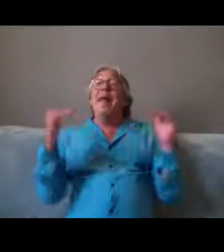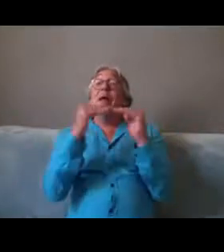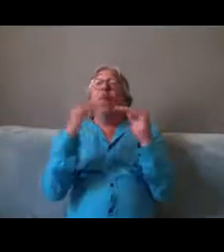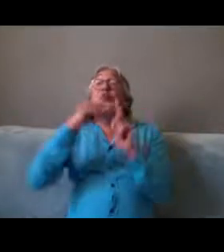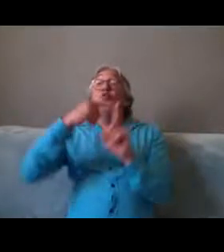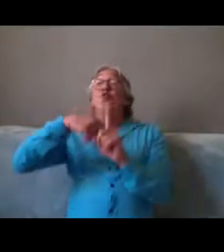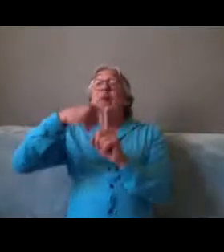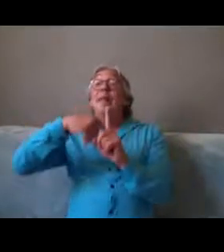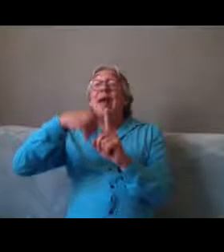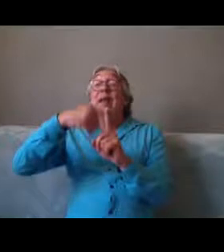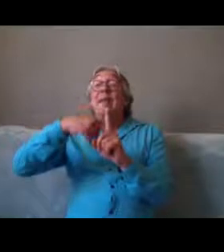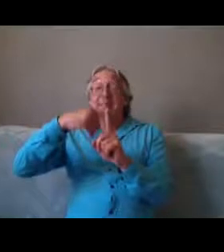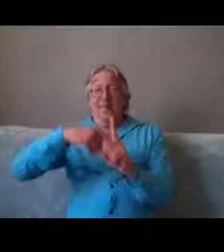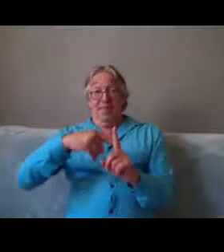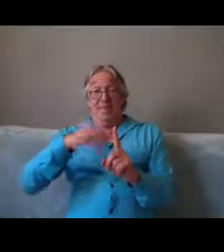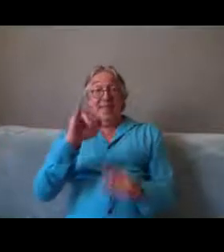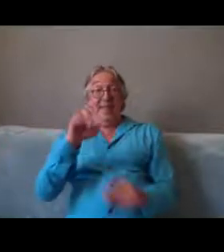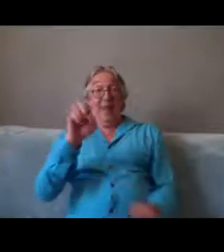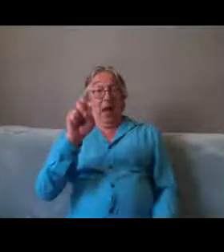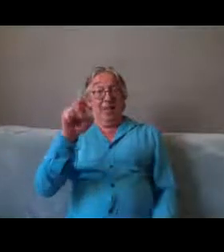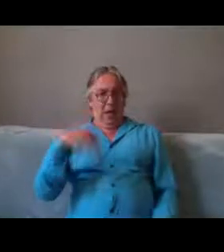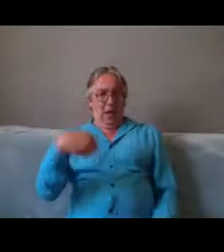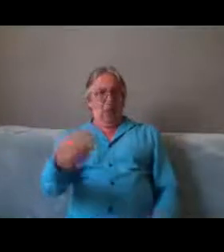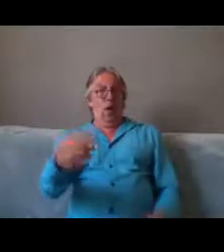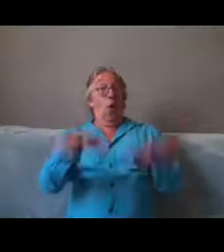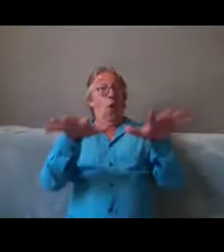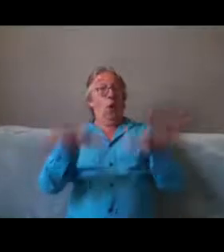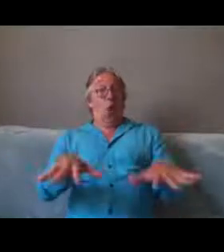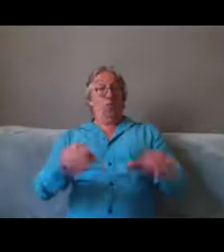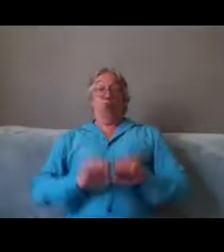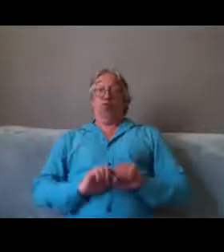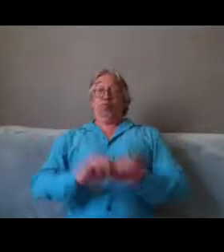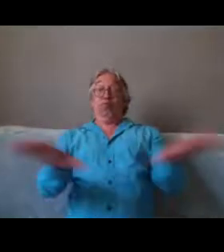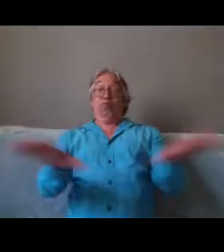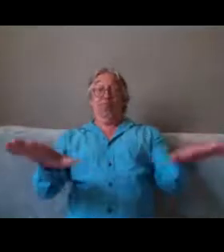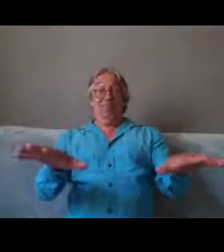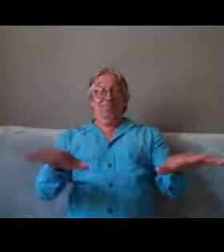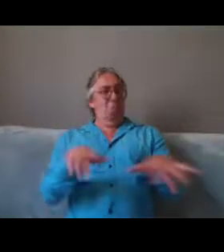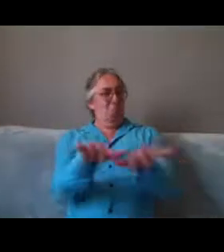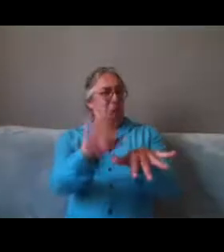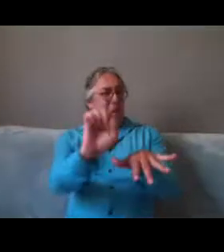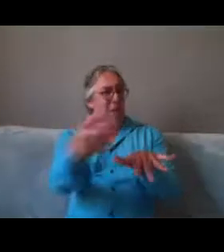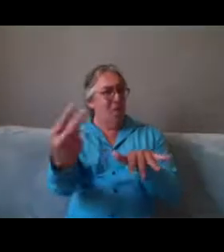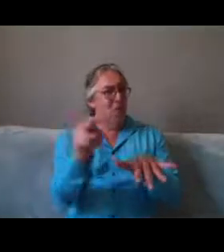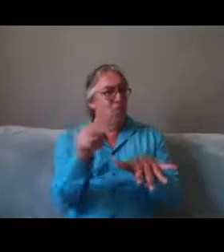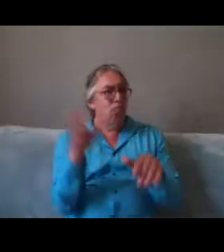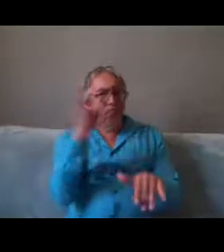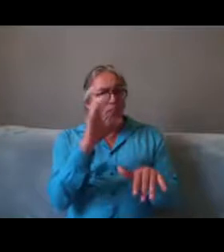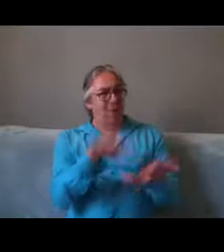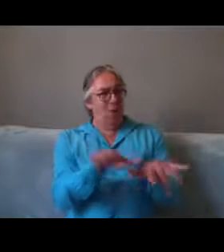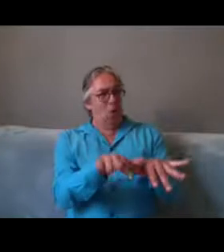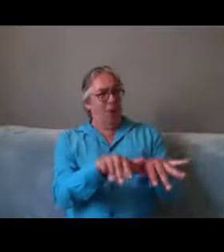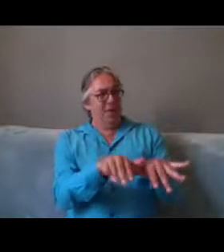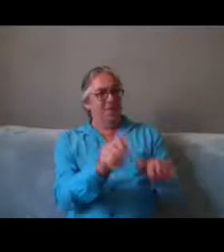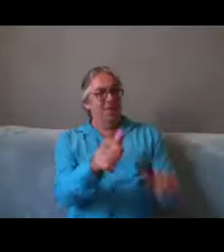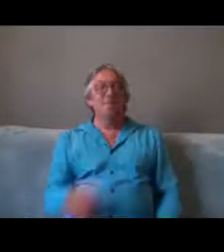representing universities and organisations from the youth field representing youth organisations and young people.